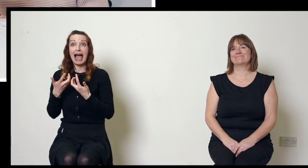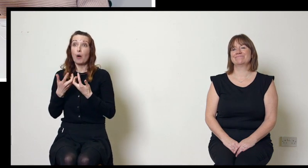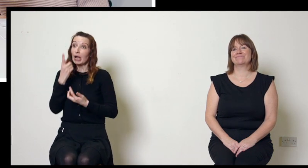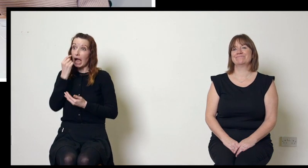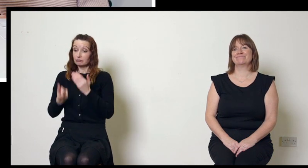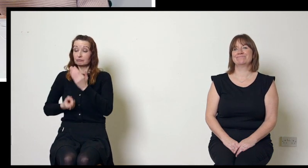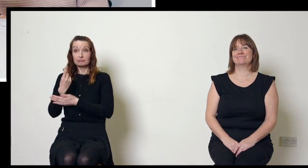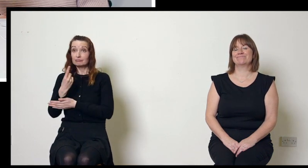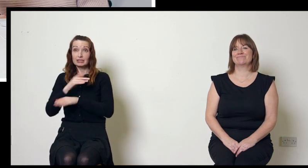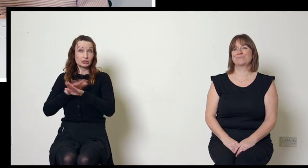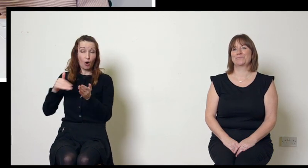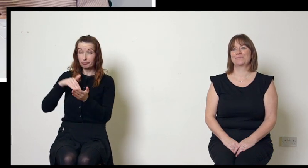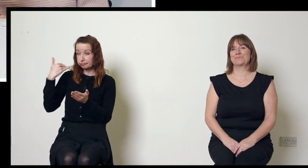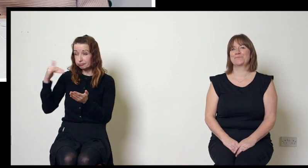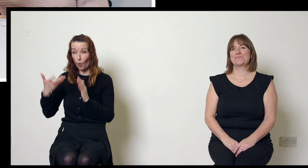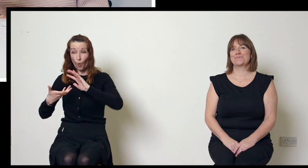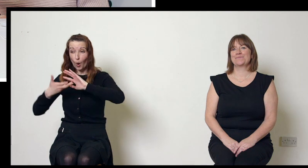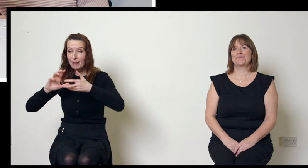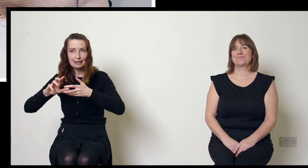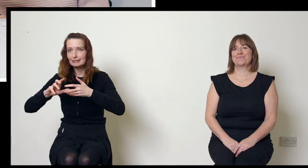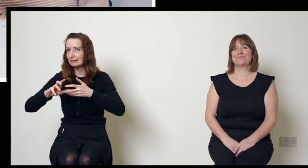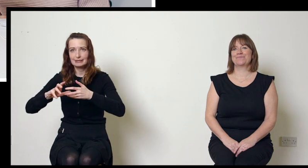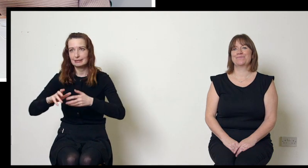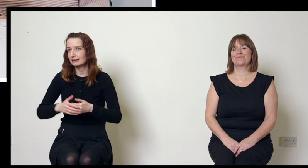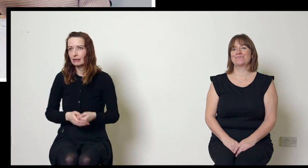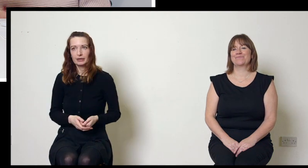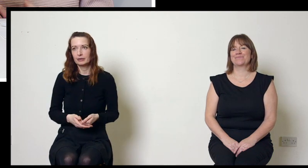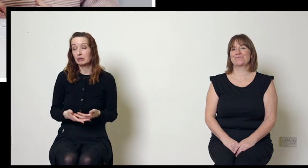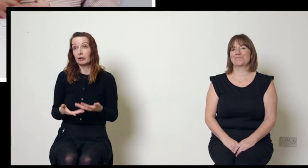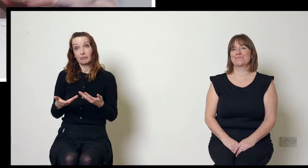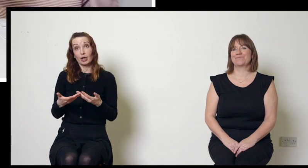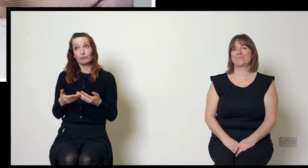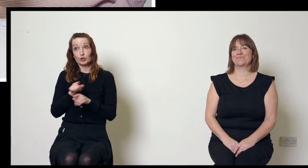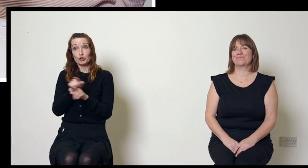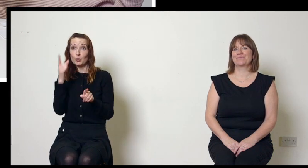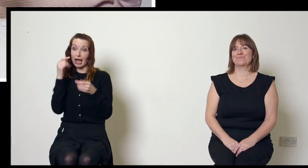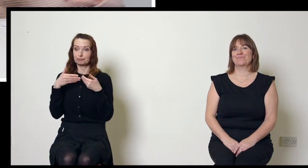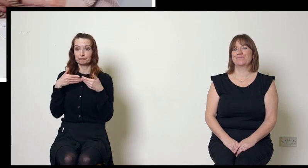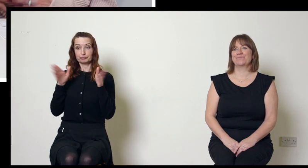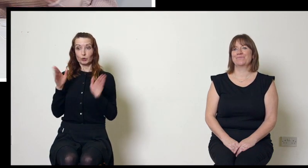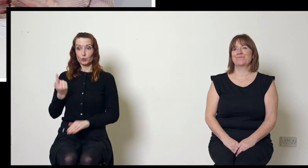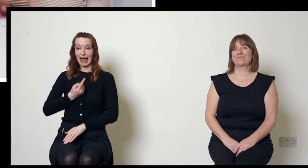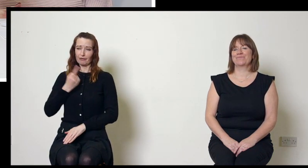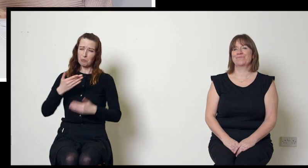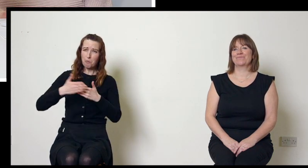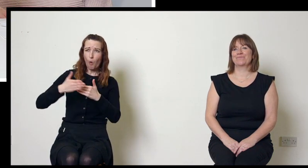It's not as expensive or complicated as you think it might be and that you can open yourself up to so much more by doing that.